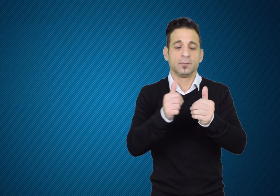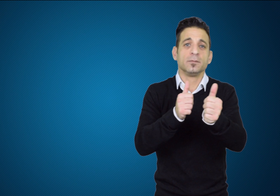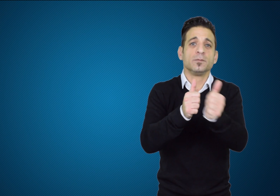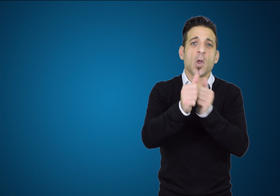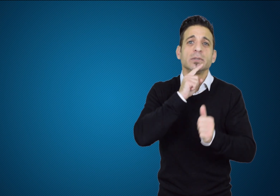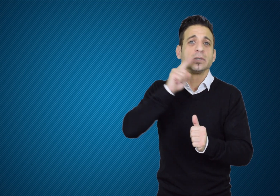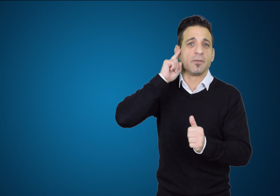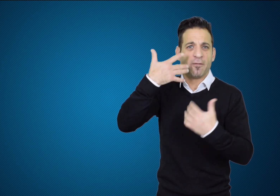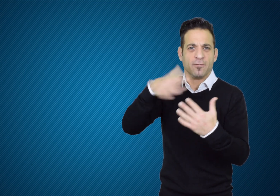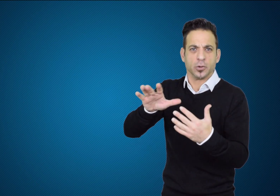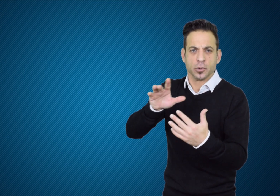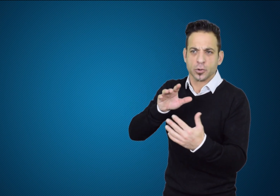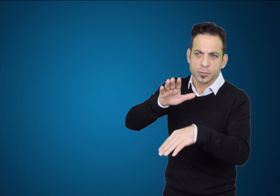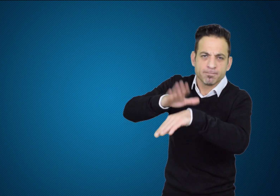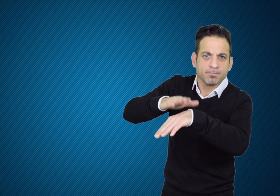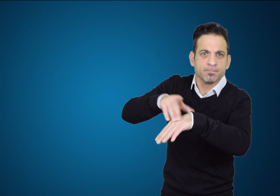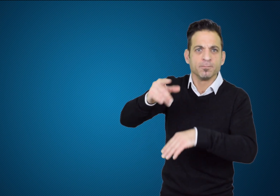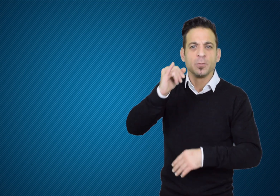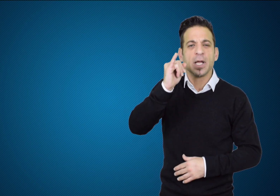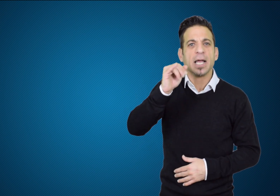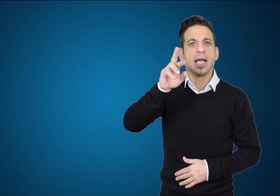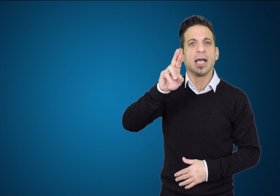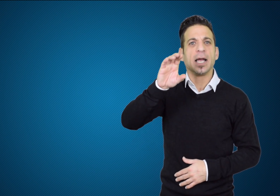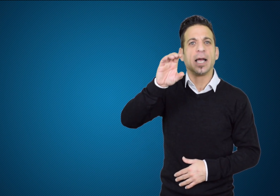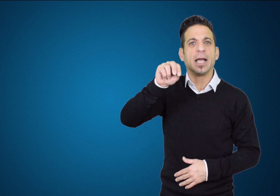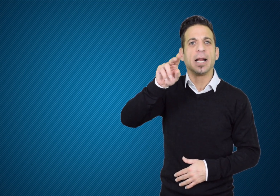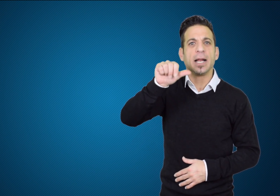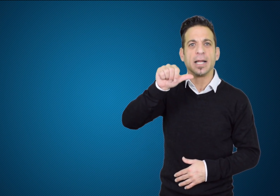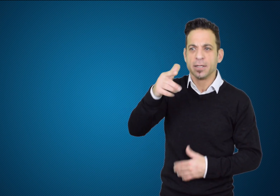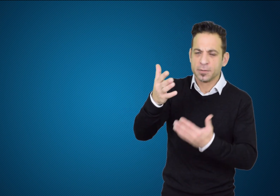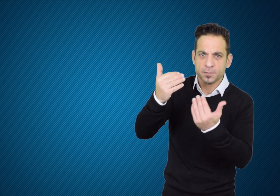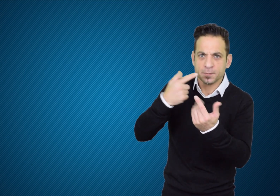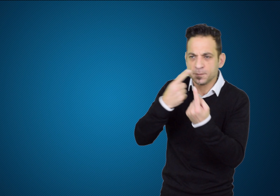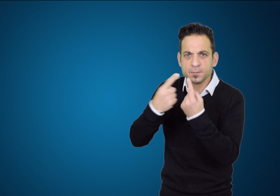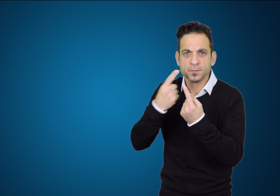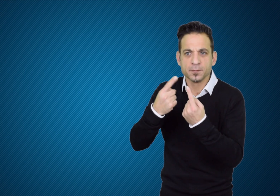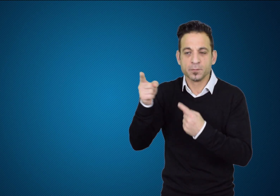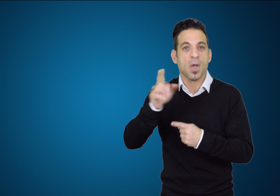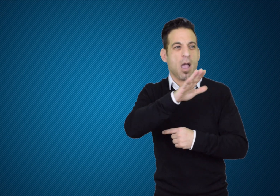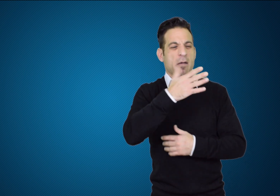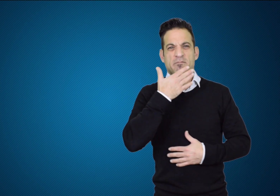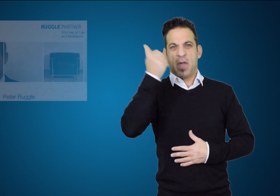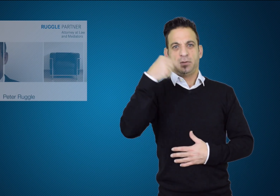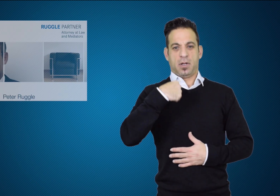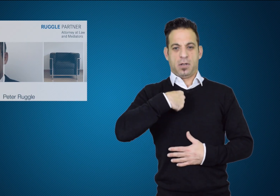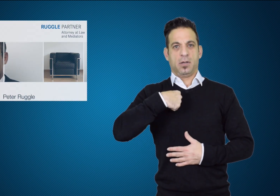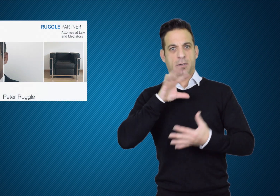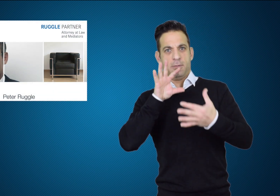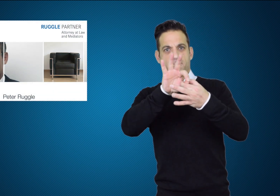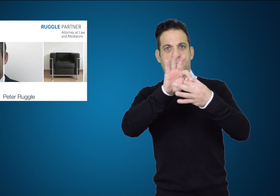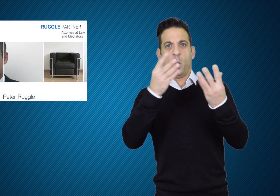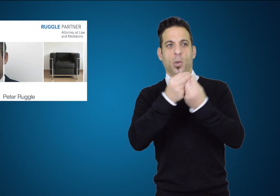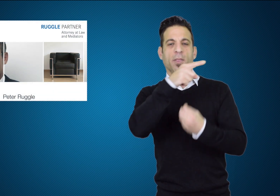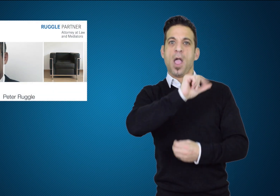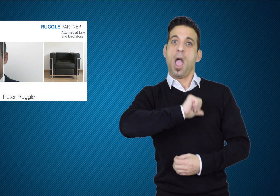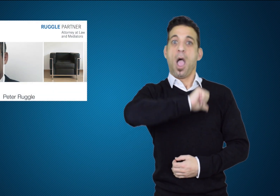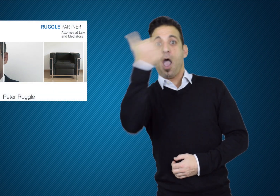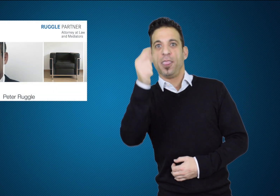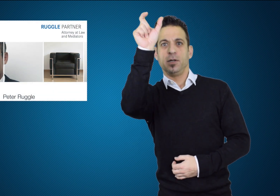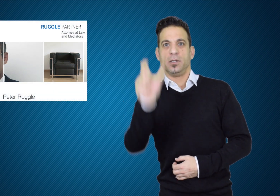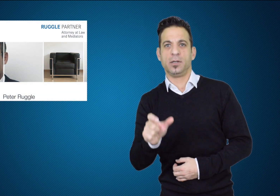When SportsDeaf approached Irena, she put us in touch